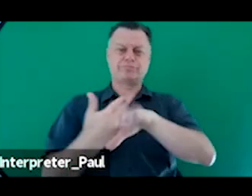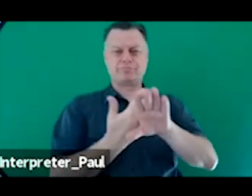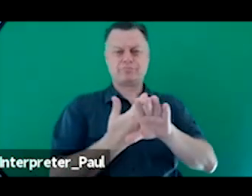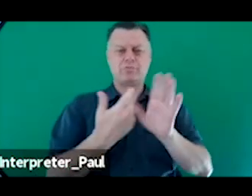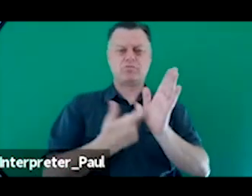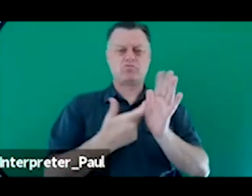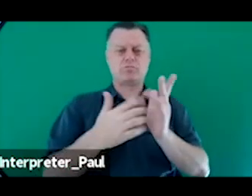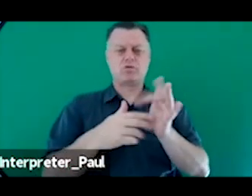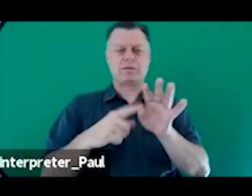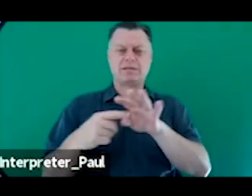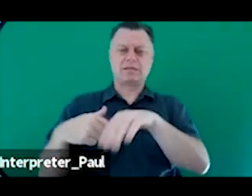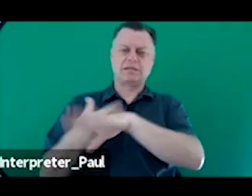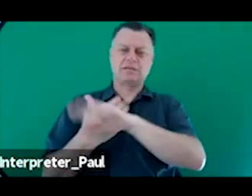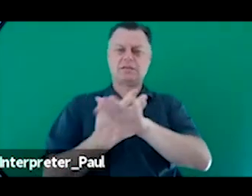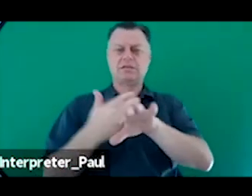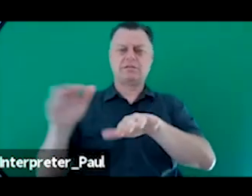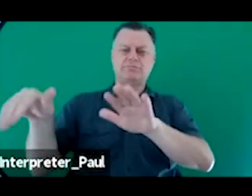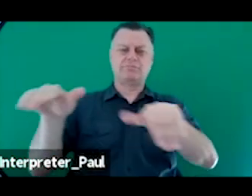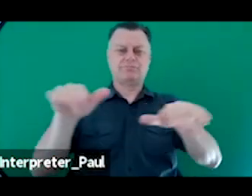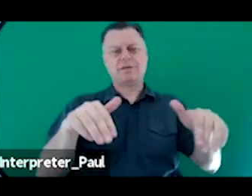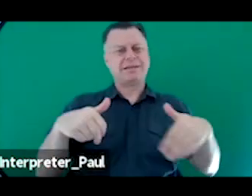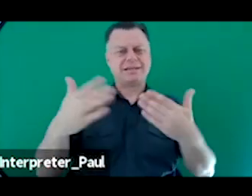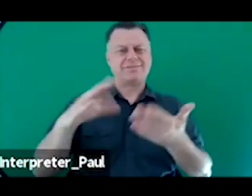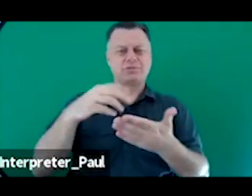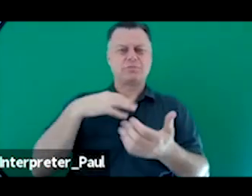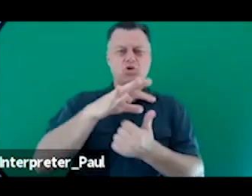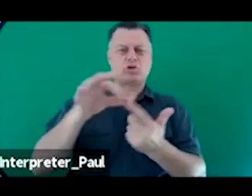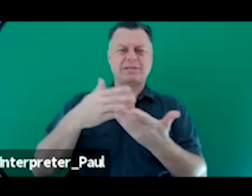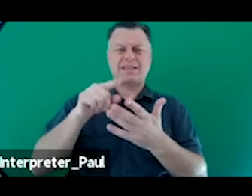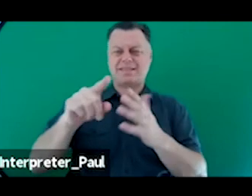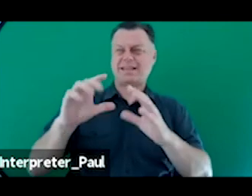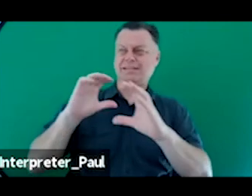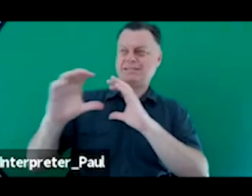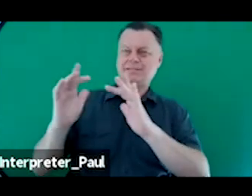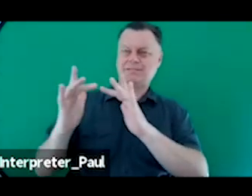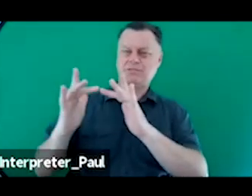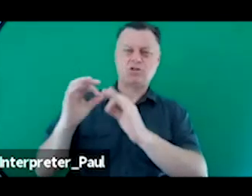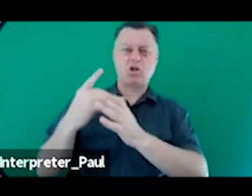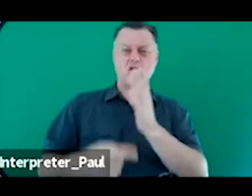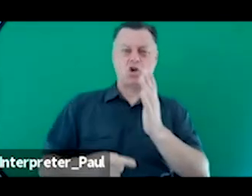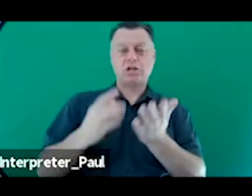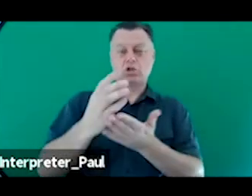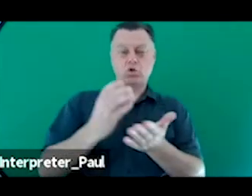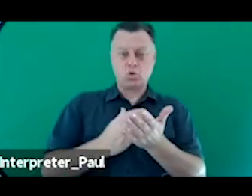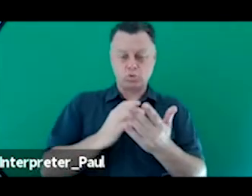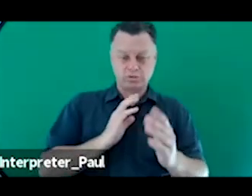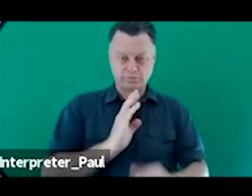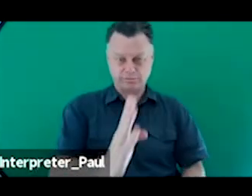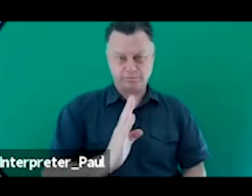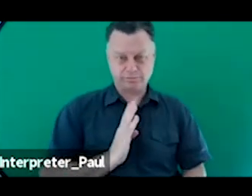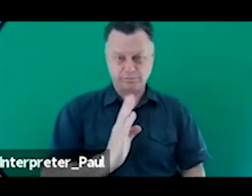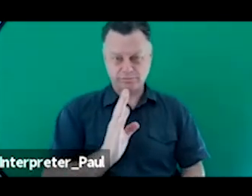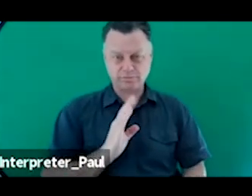to give students options for how they interact beyond just our courses and our institutions. So,